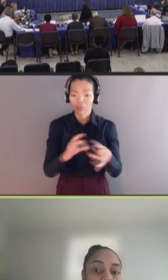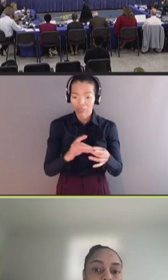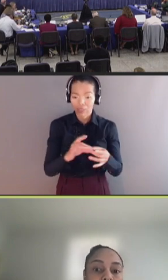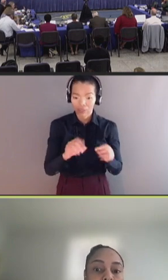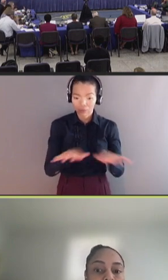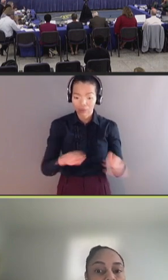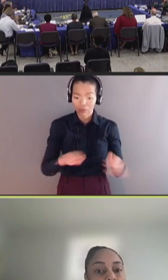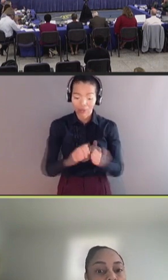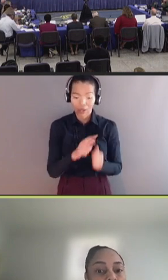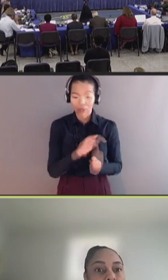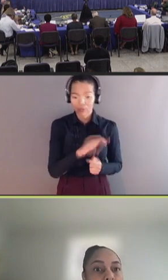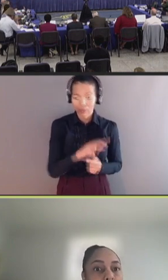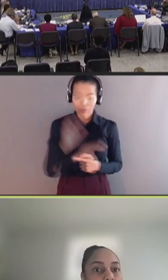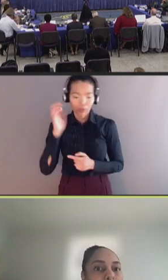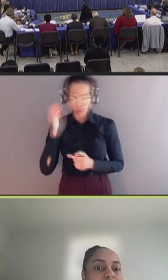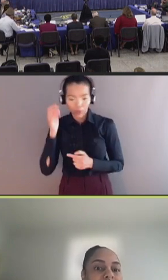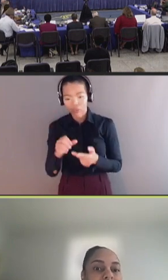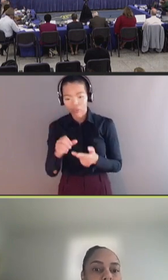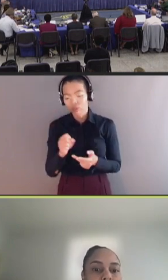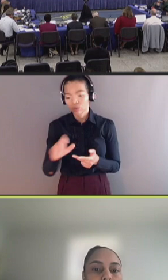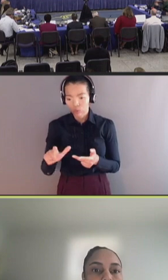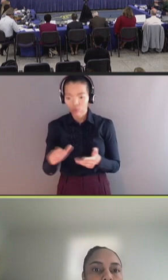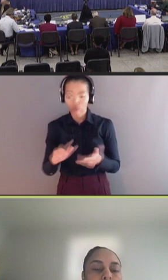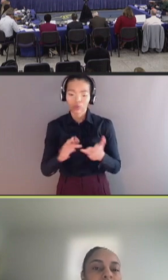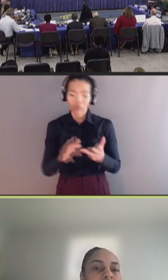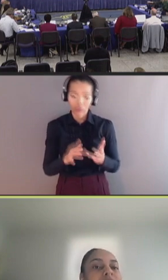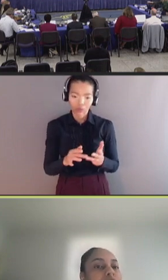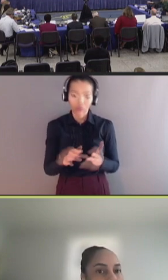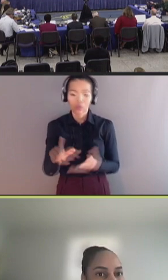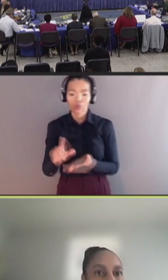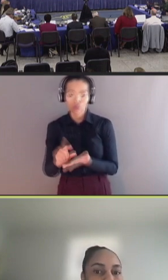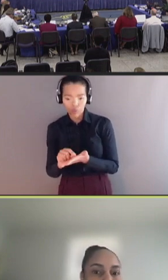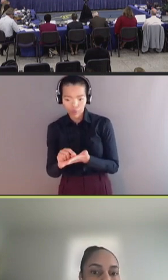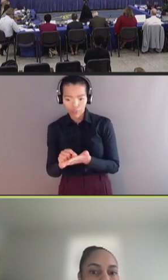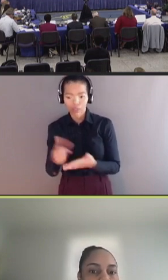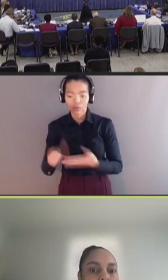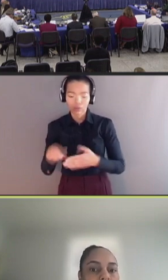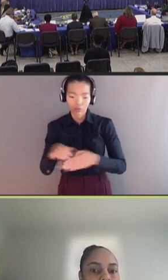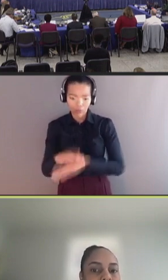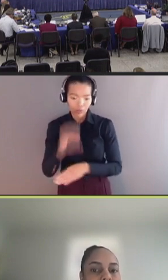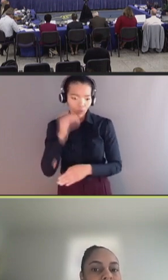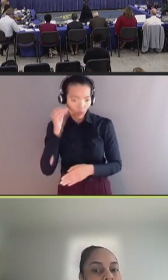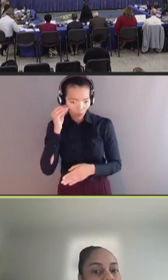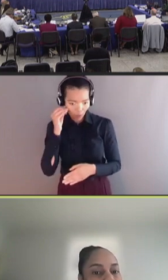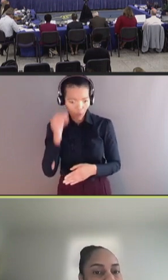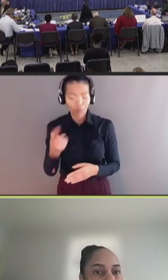radio, social, digital, print out of home, to encourage priority audiences to get these